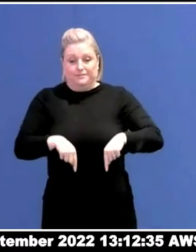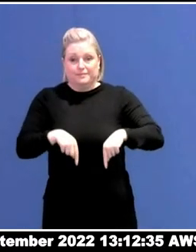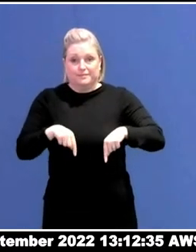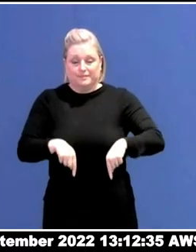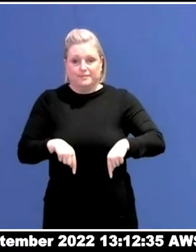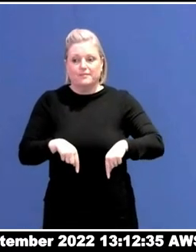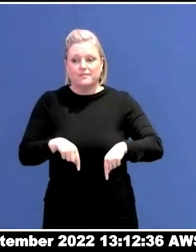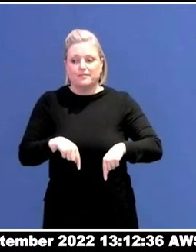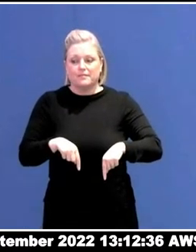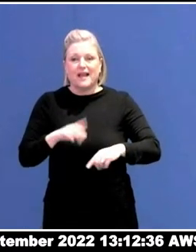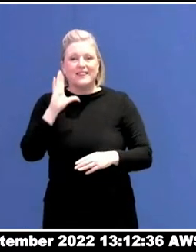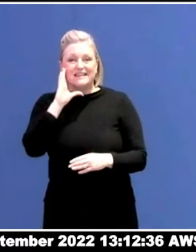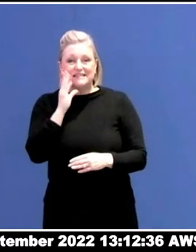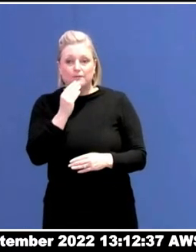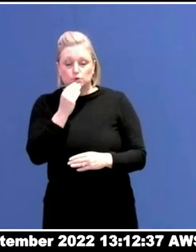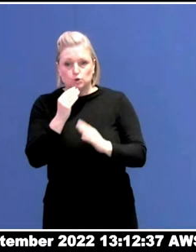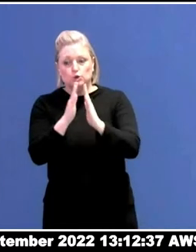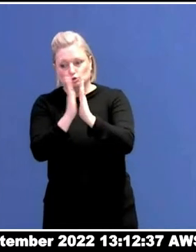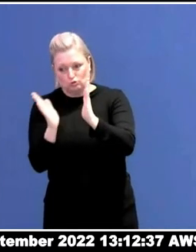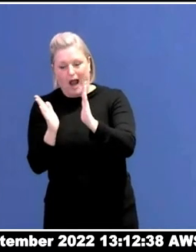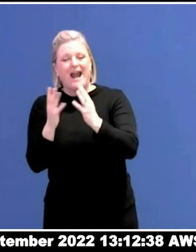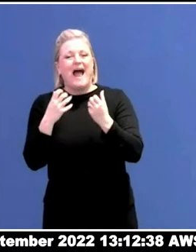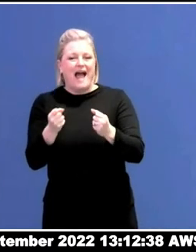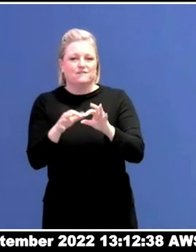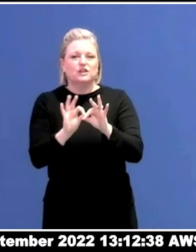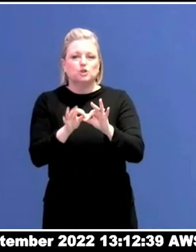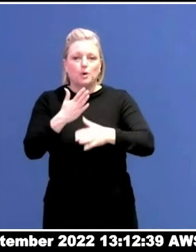utilising the services of Auslan interpreters so that the wider public can